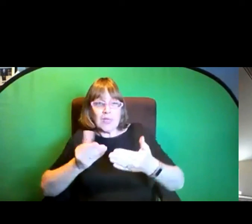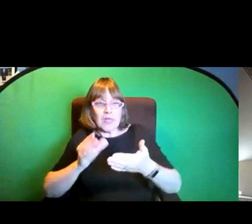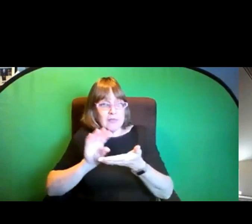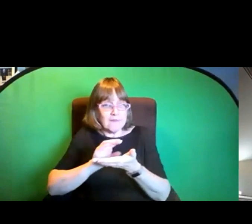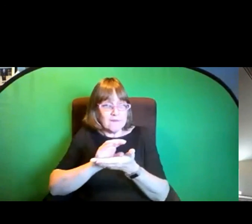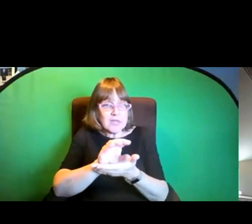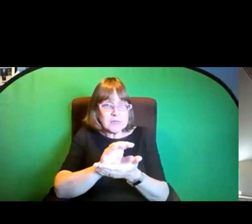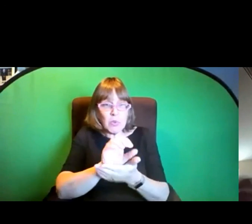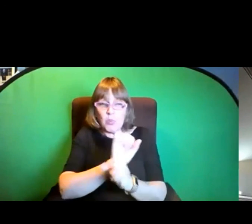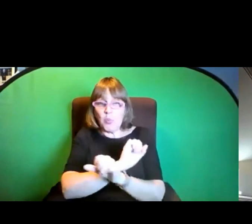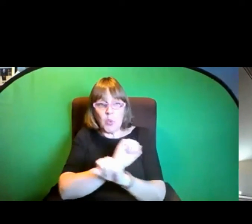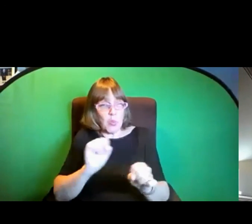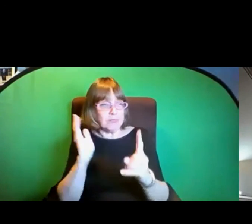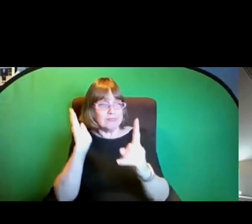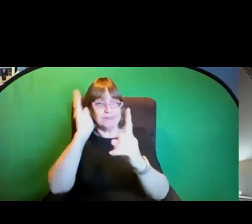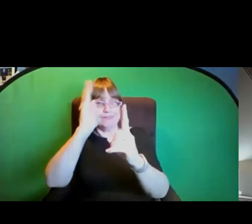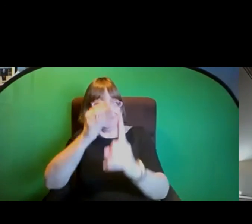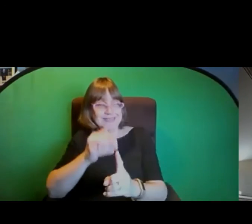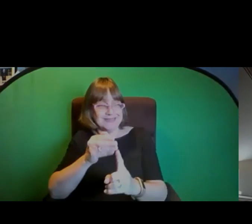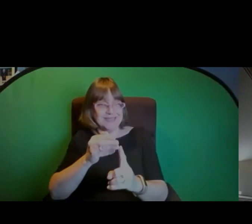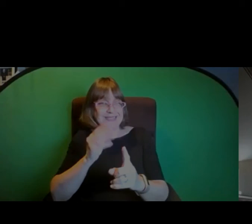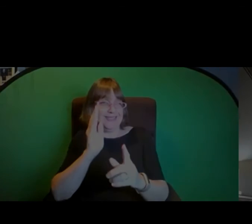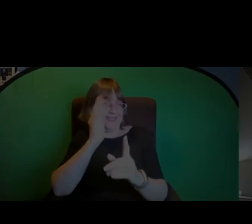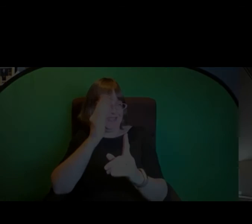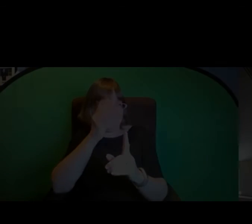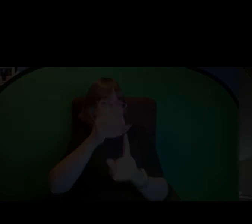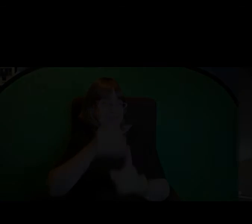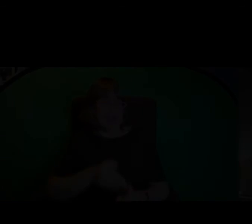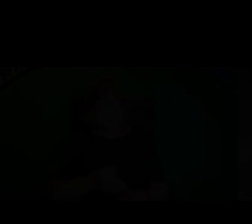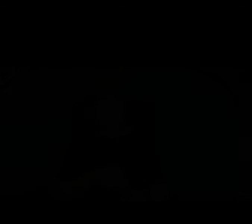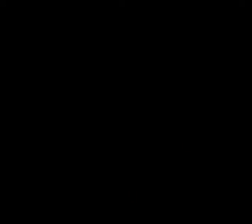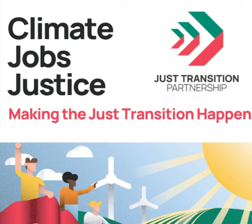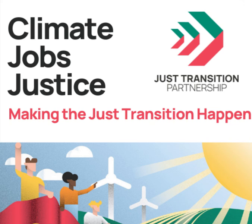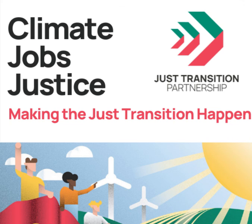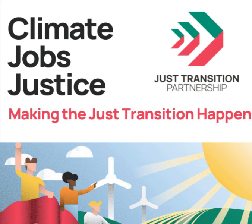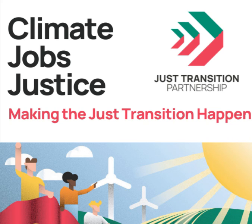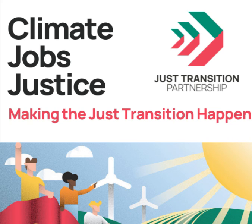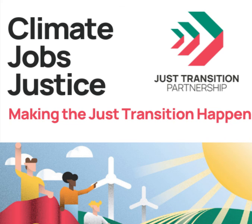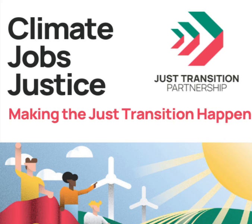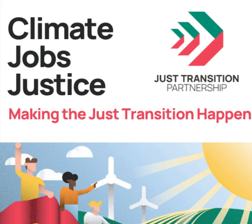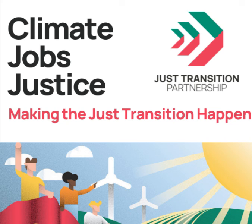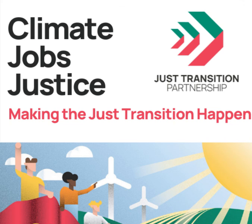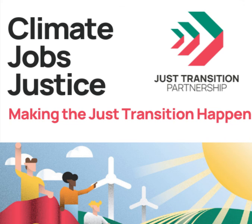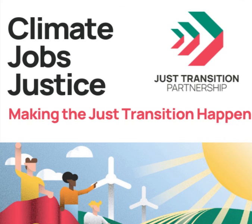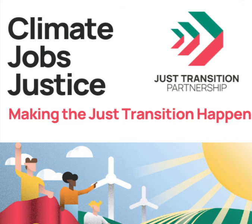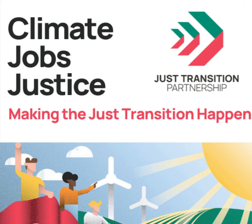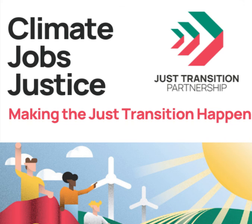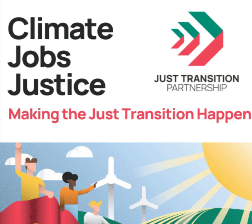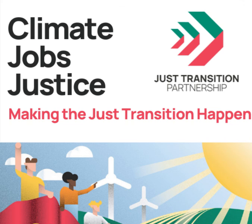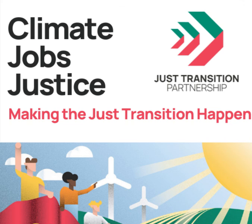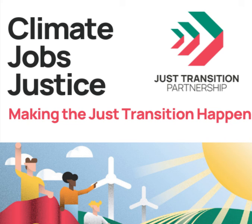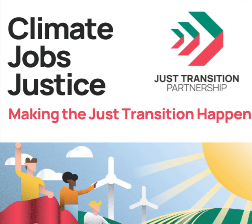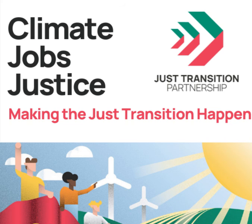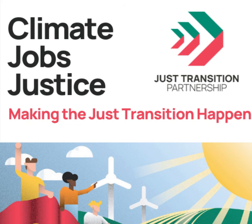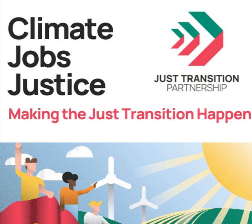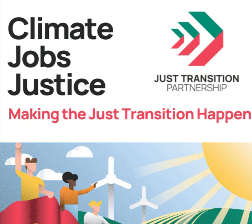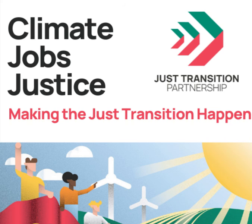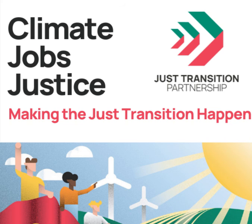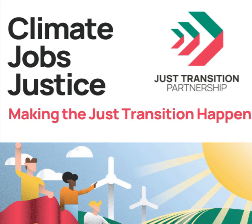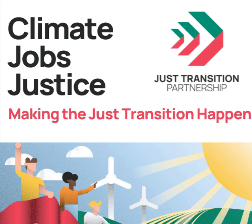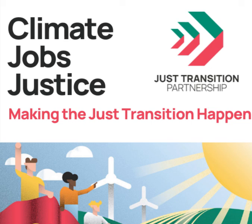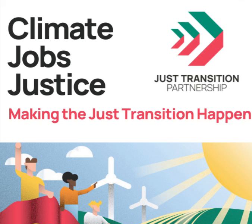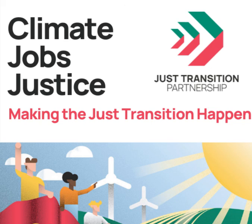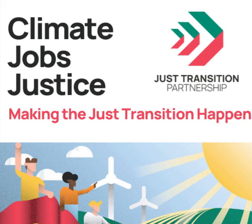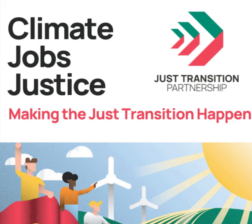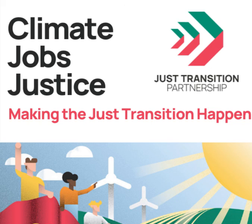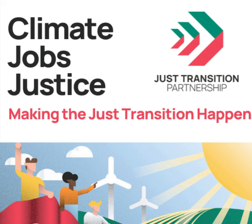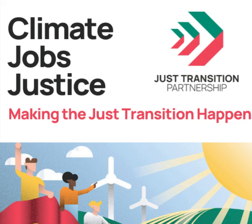climate targets and we won't create the jobs I've gone a bit over time so I'll stop there